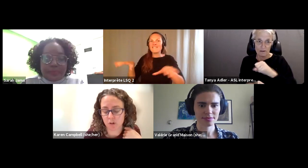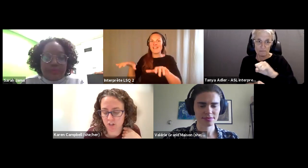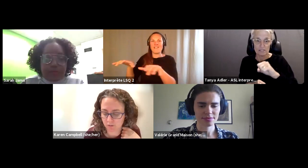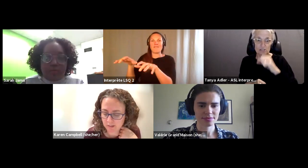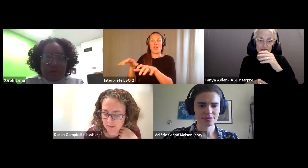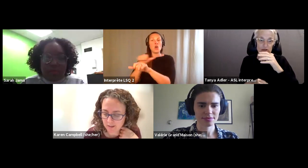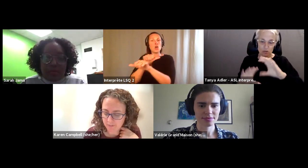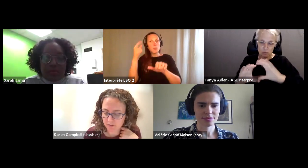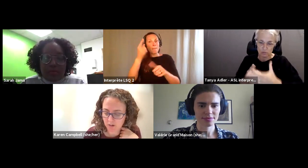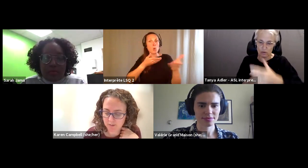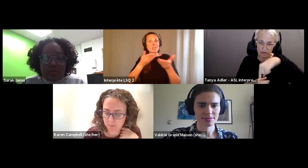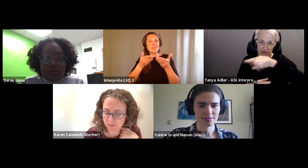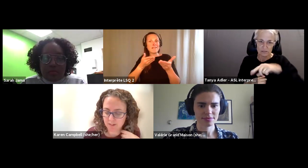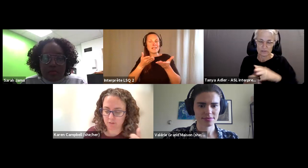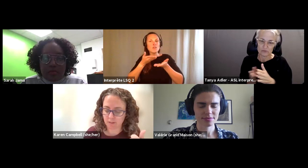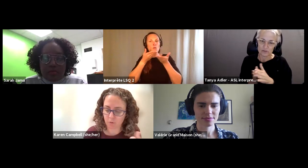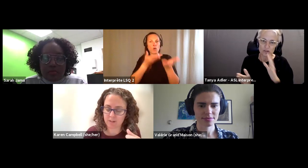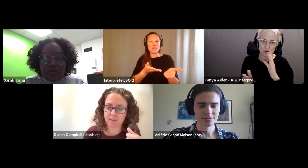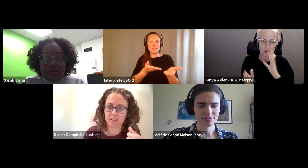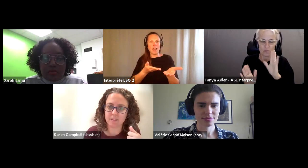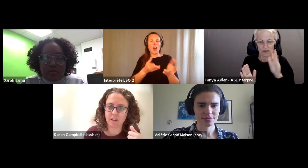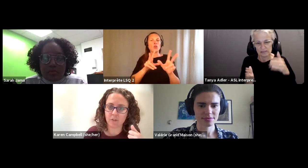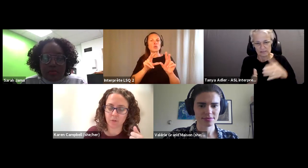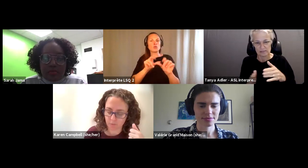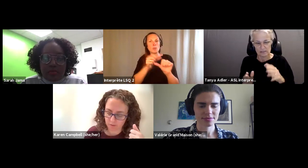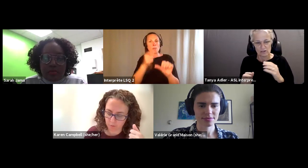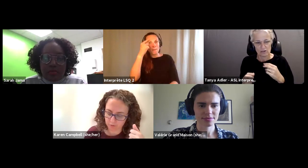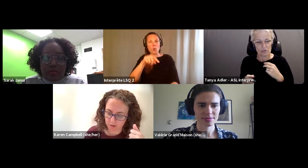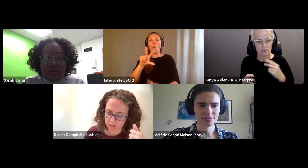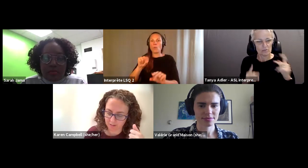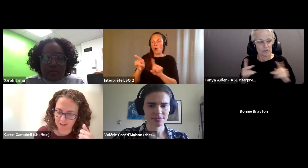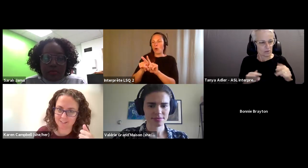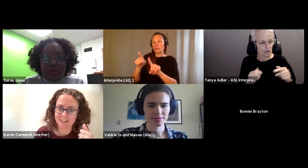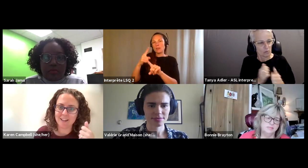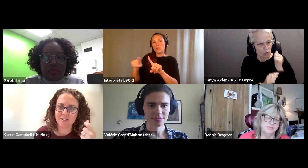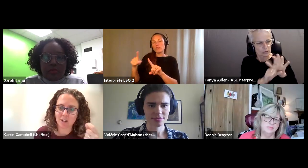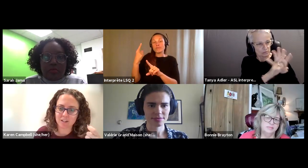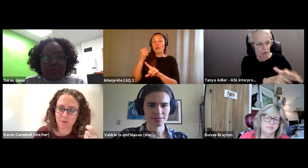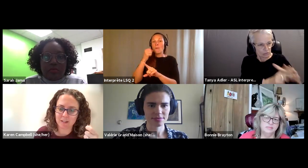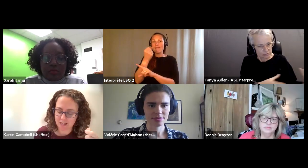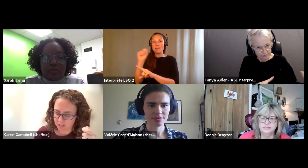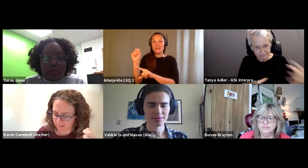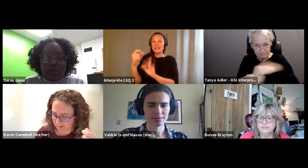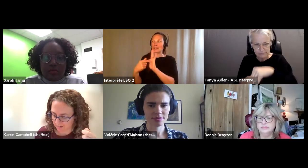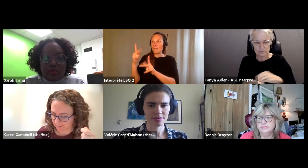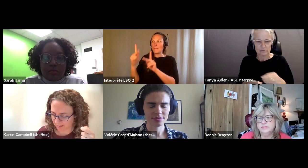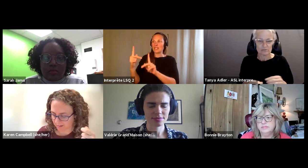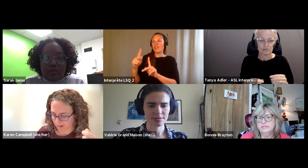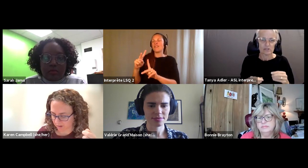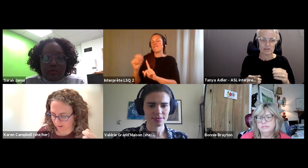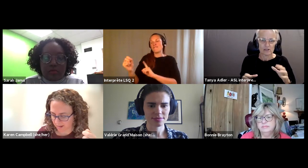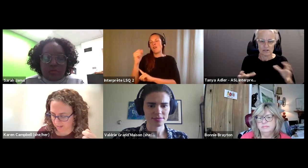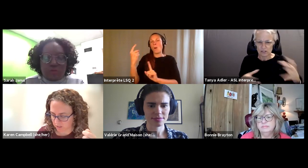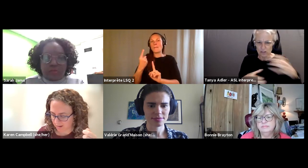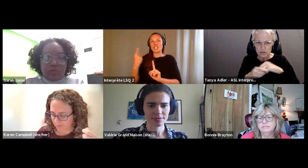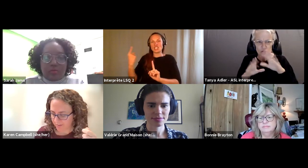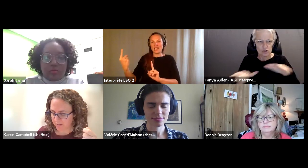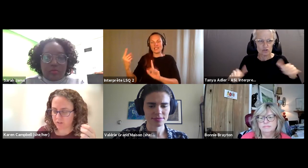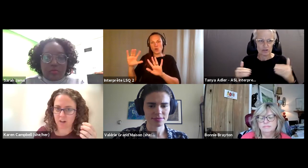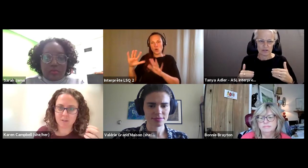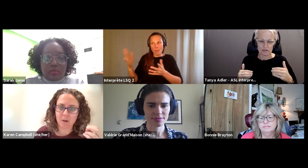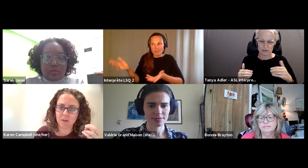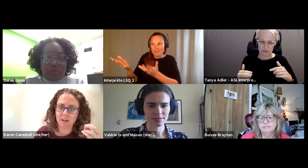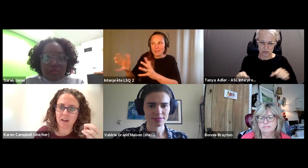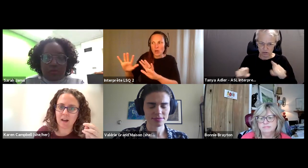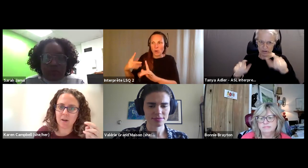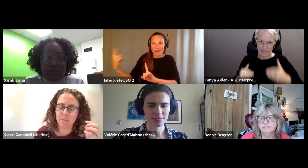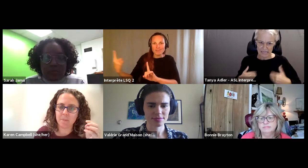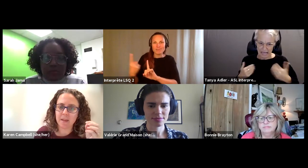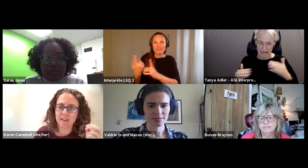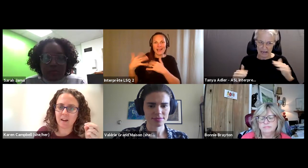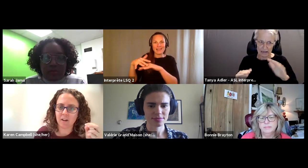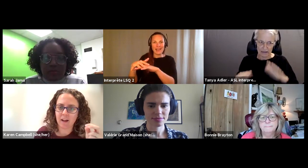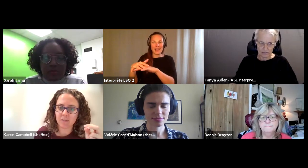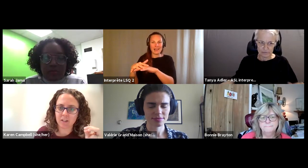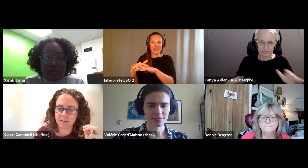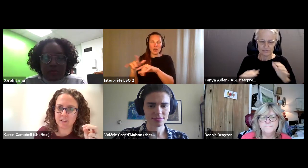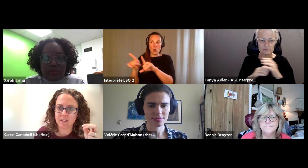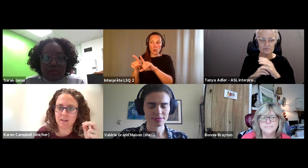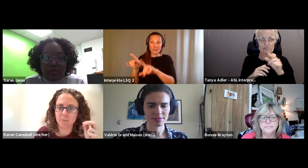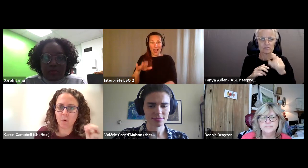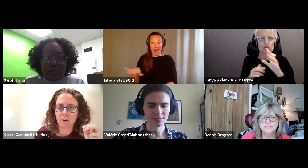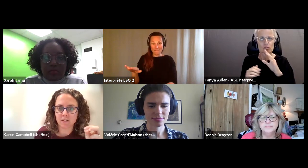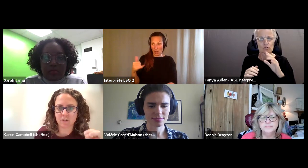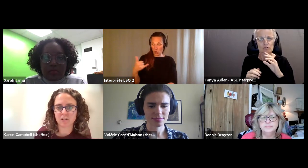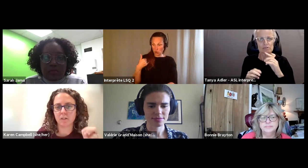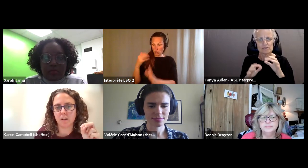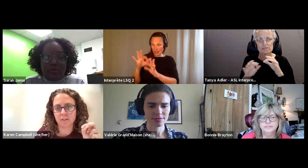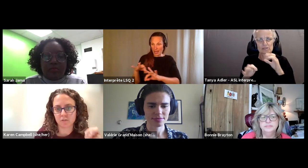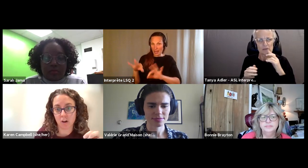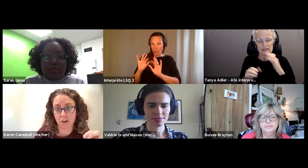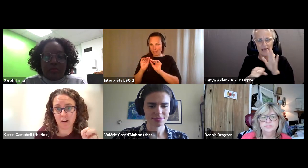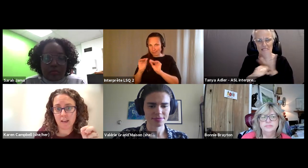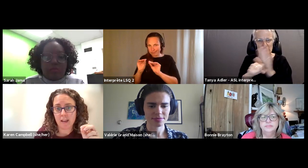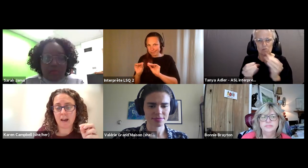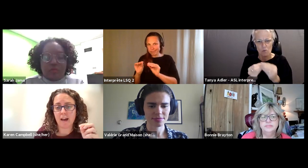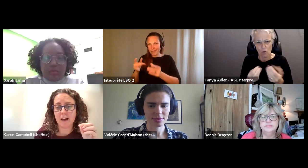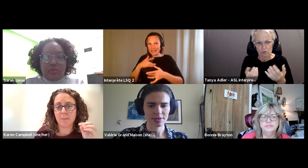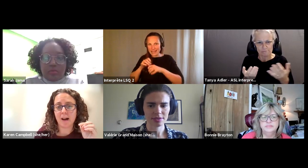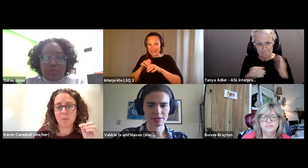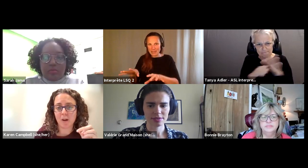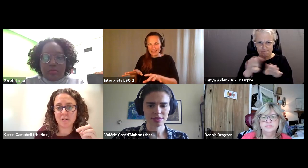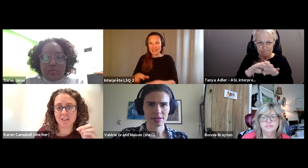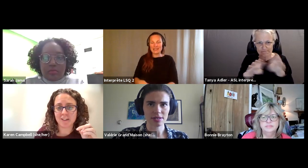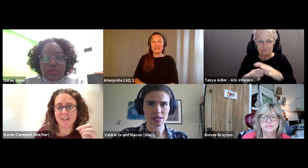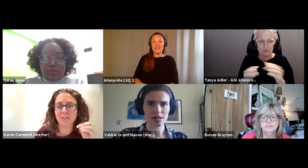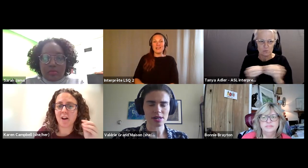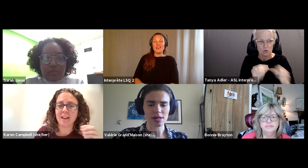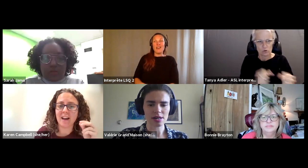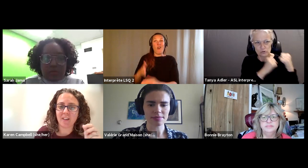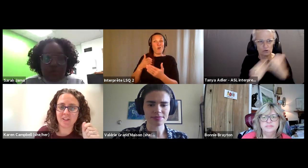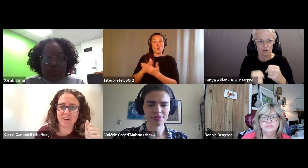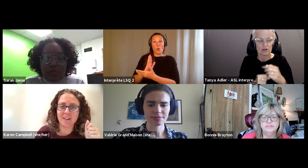Karen Campbell (she/her): More generally, you talked about centering the voices of those who are the most marginalized you talked about engaging kids at a younger age, you talked about making our advocacy more inter sectional and stronger and I wonder if there are any other.